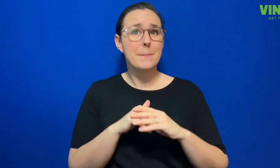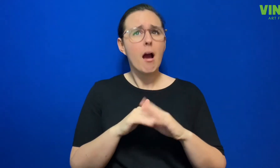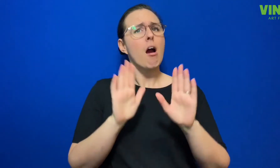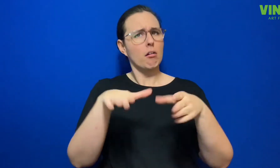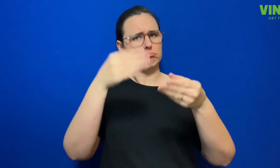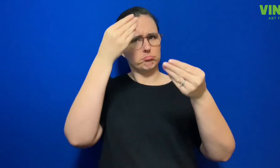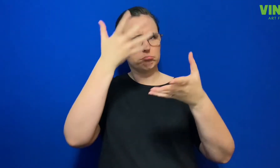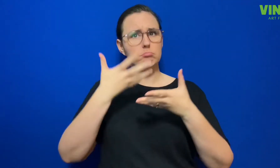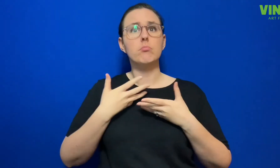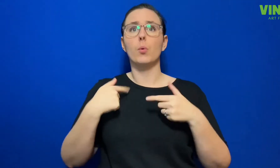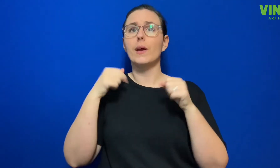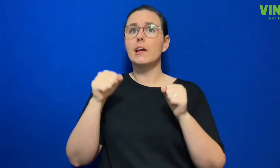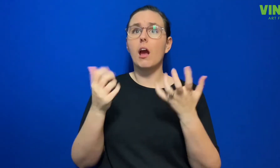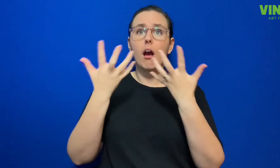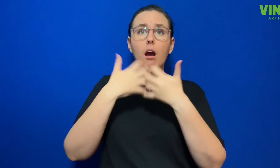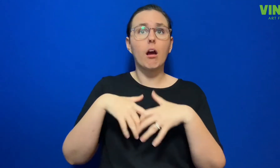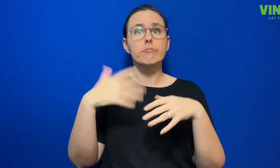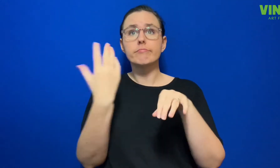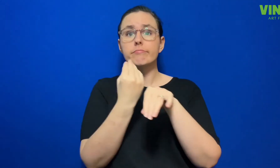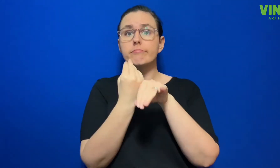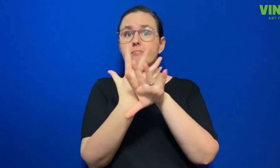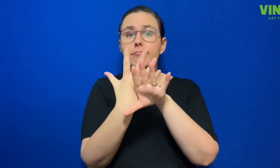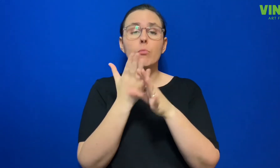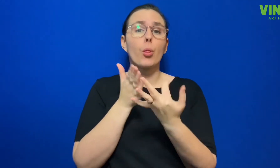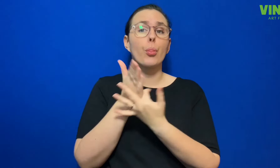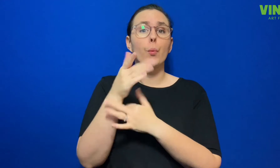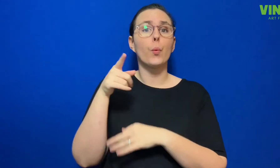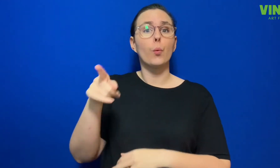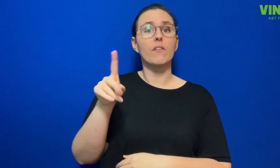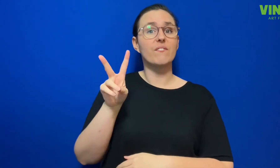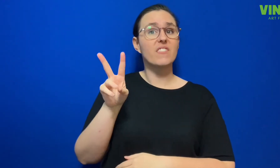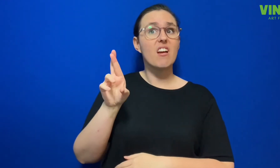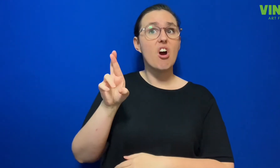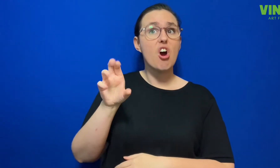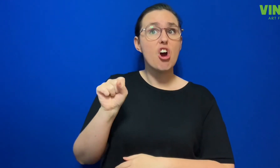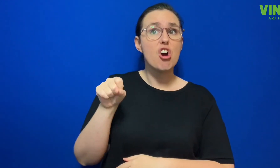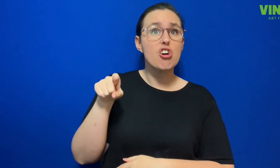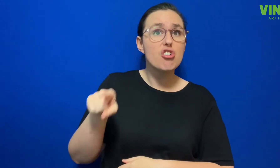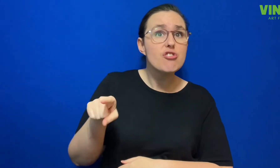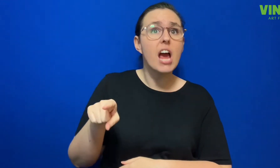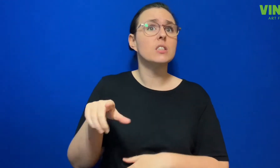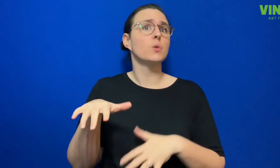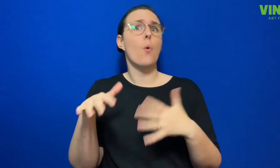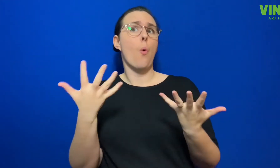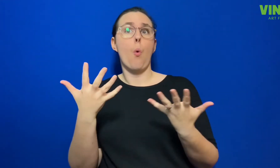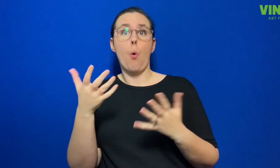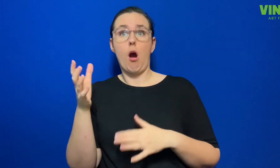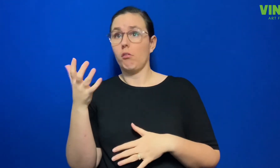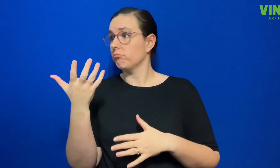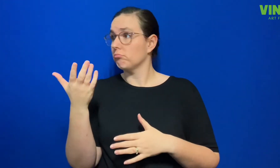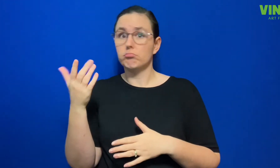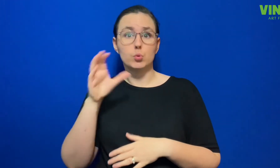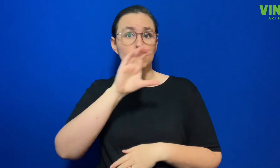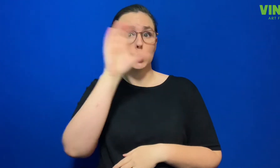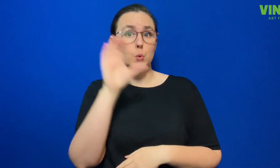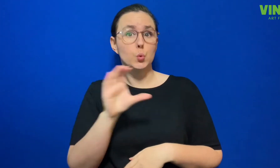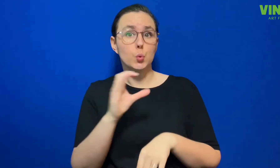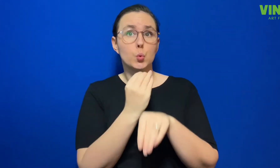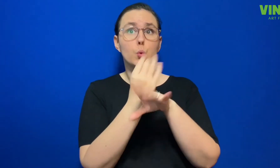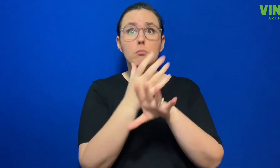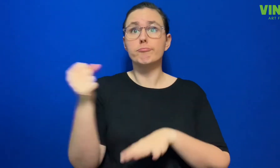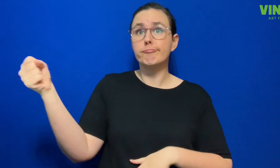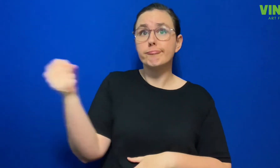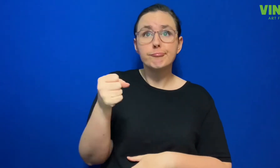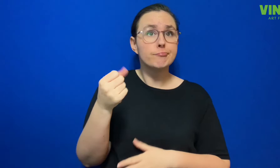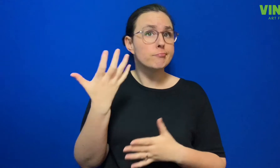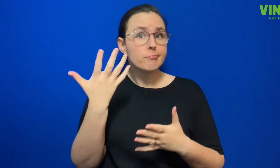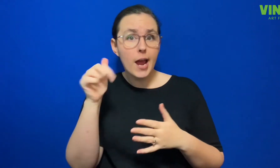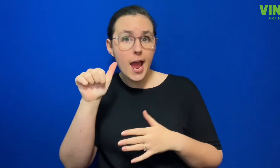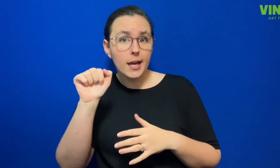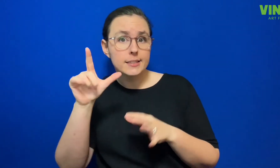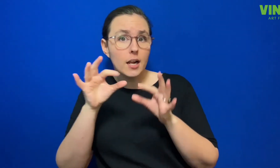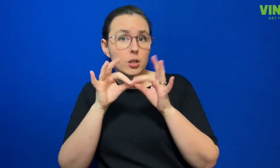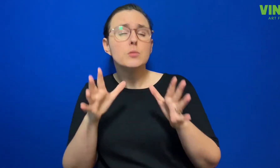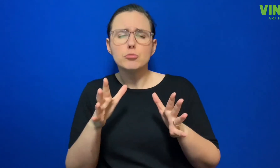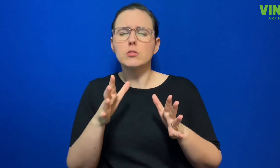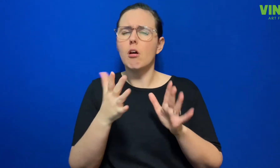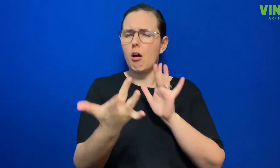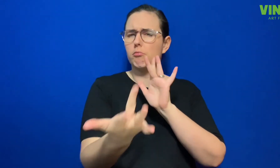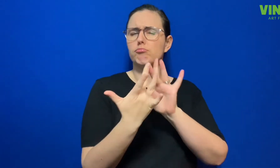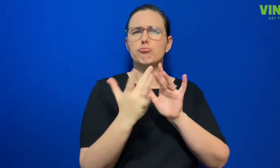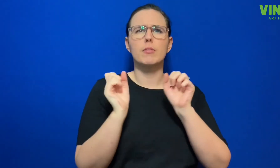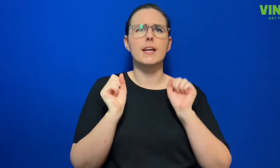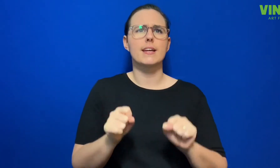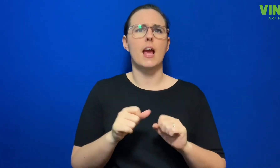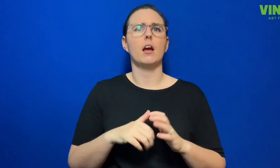let us know that we need to arrange a phone call via relay service or on zoom with an ASL interpreter.